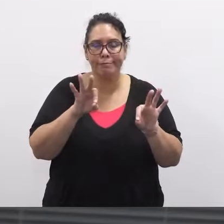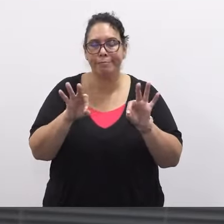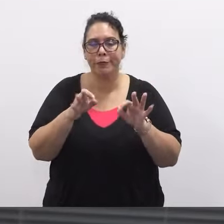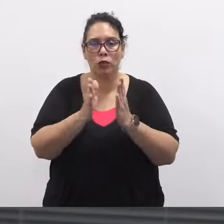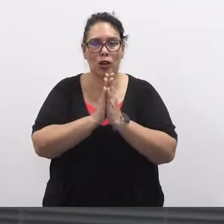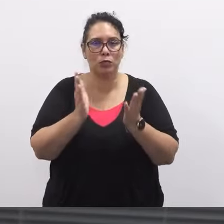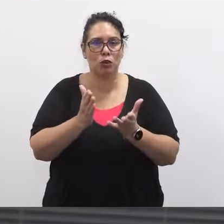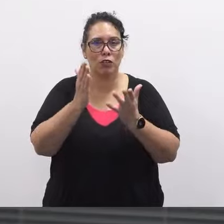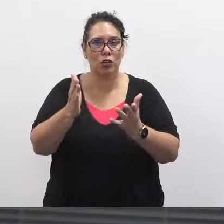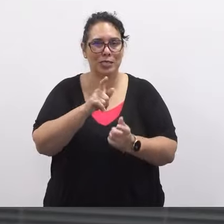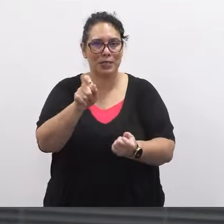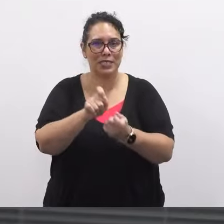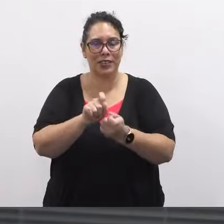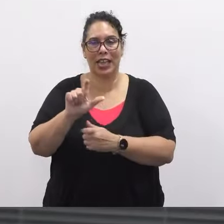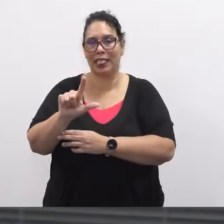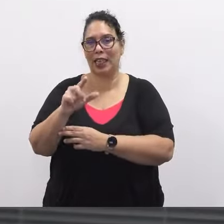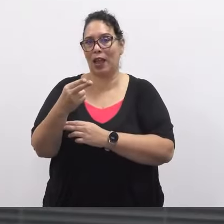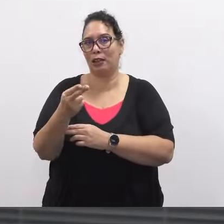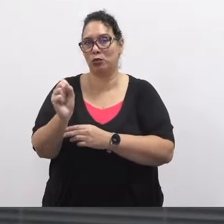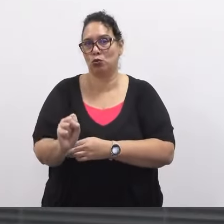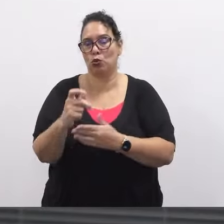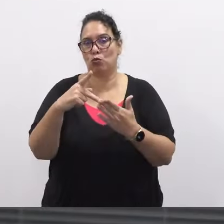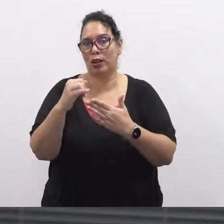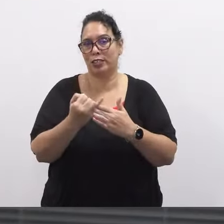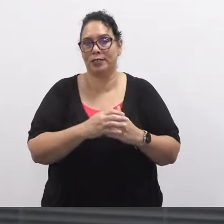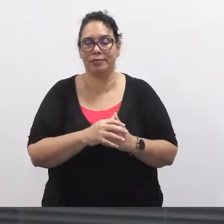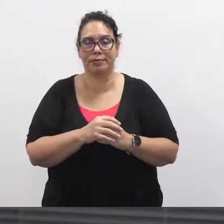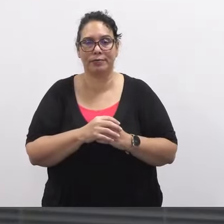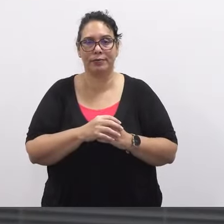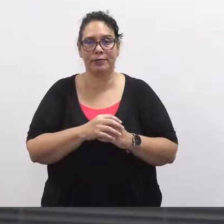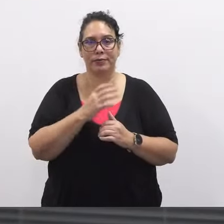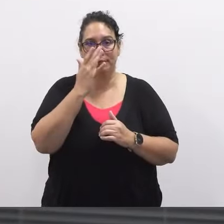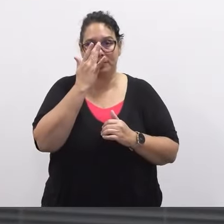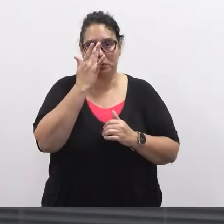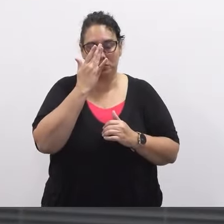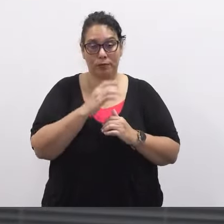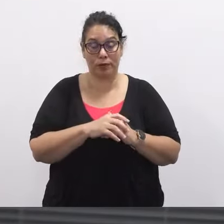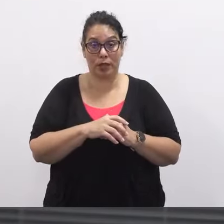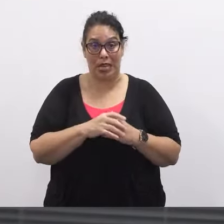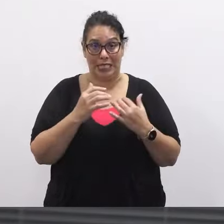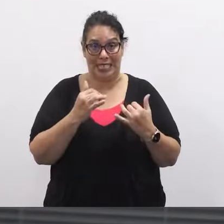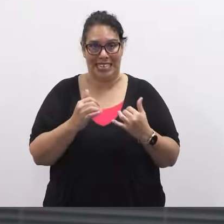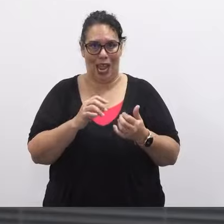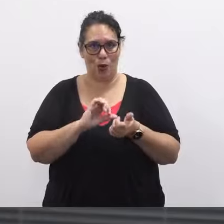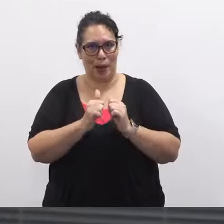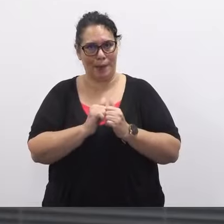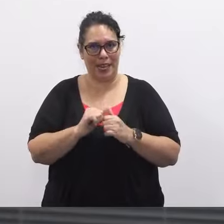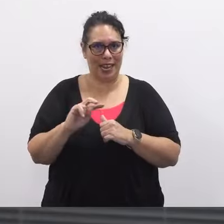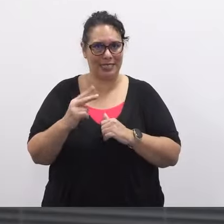for this specific Lakewood High School project. So in that sense, now competing at the second level or a second time,